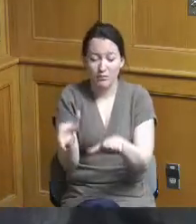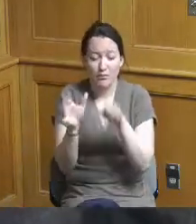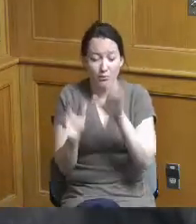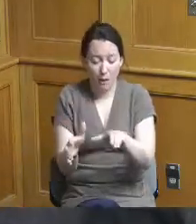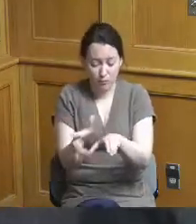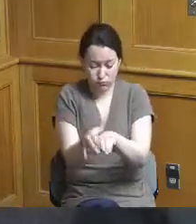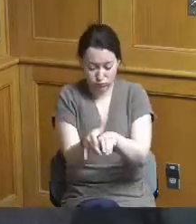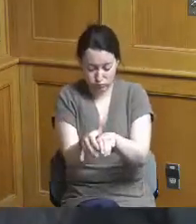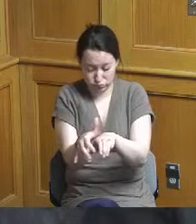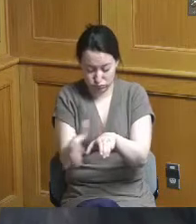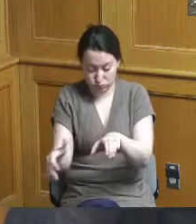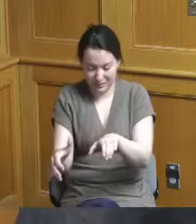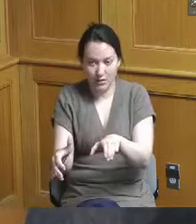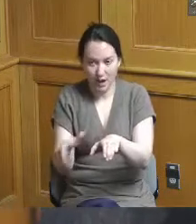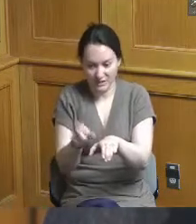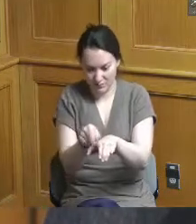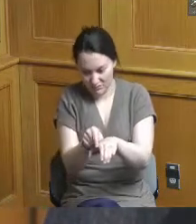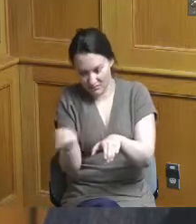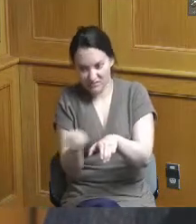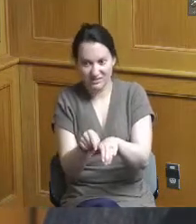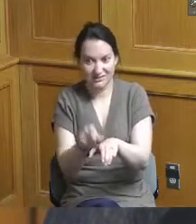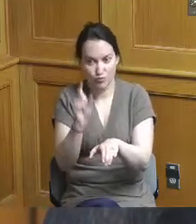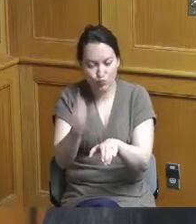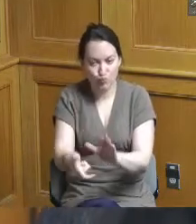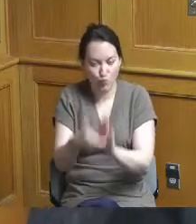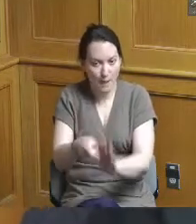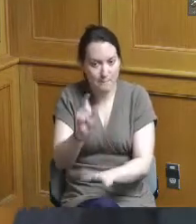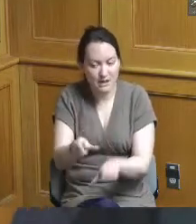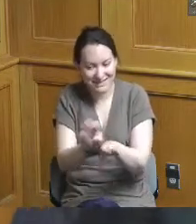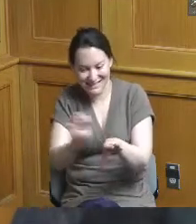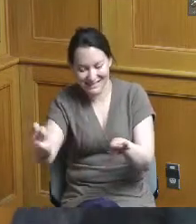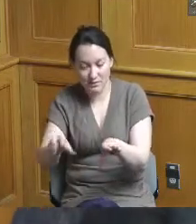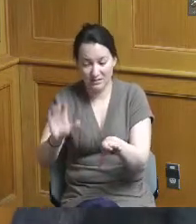the idea is it has to go somewhere so it has to go to the East and the Millennium was keeping us